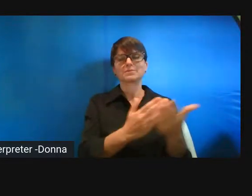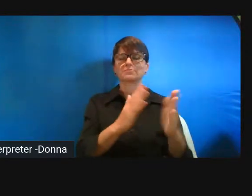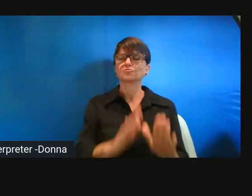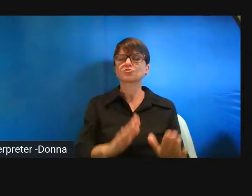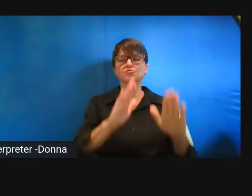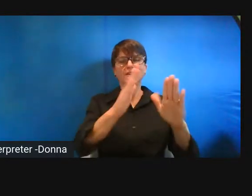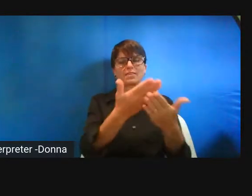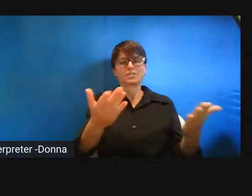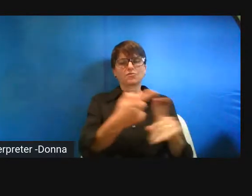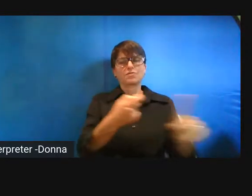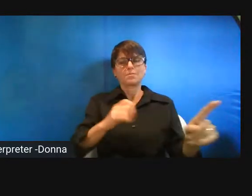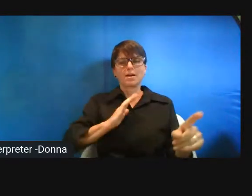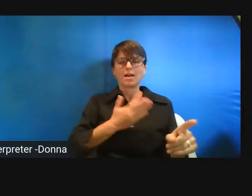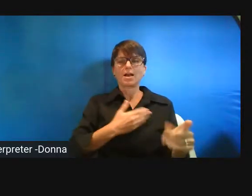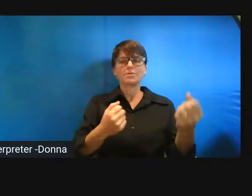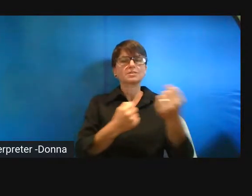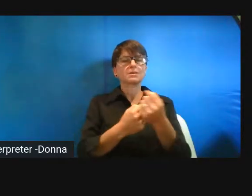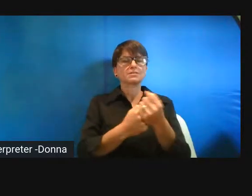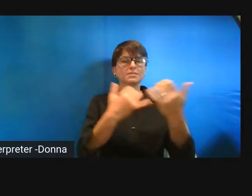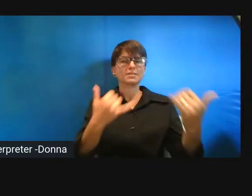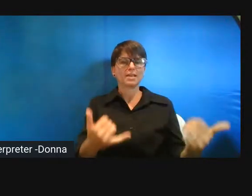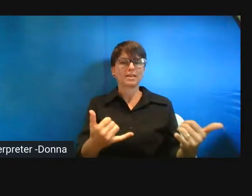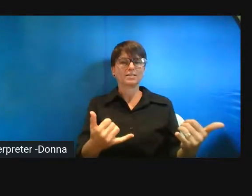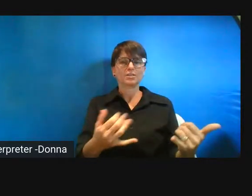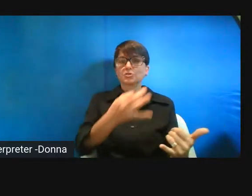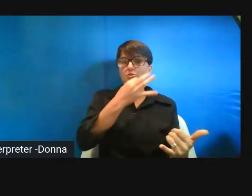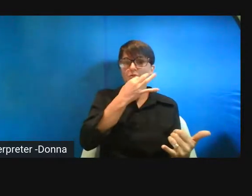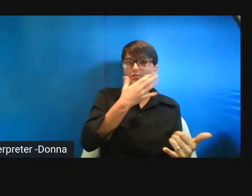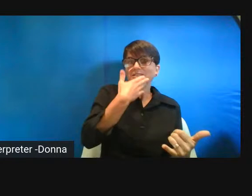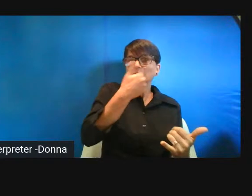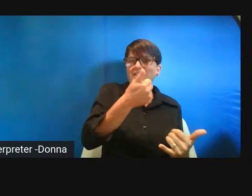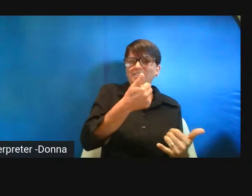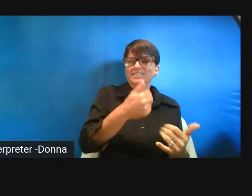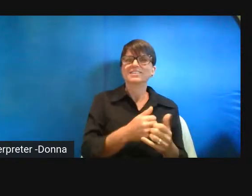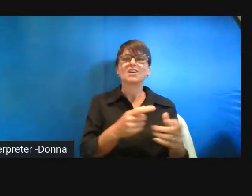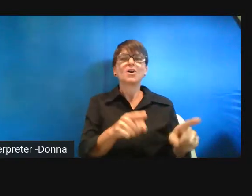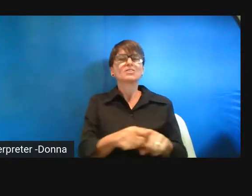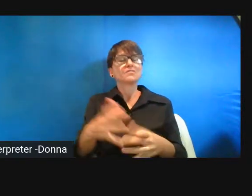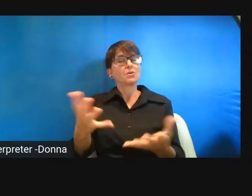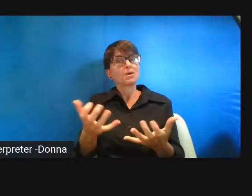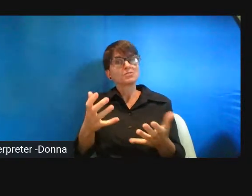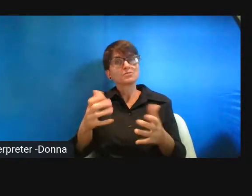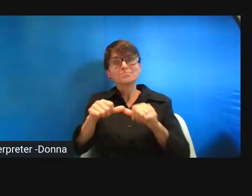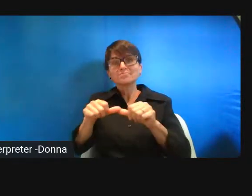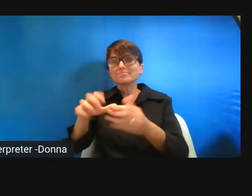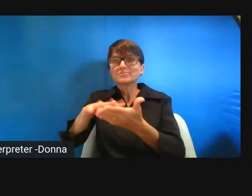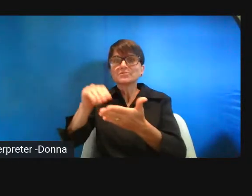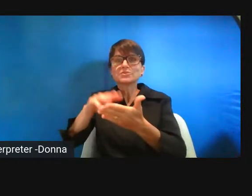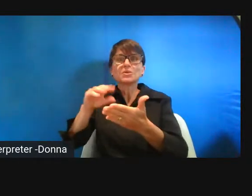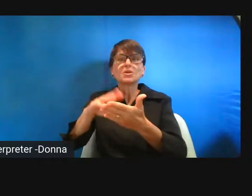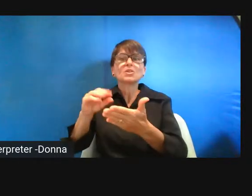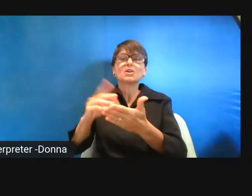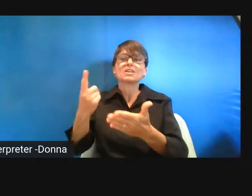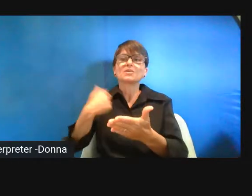One that we like to encourage is the WordPress Accessibility Meetup which are free meet ups and part of